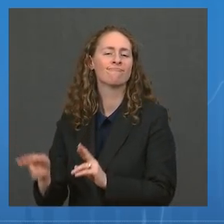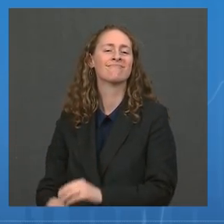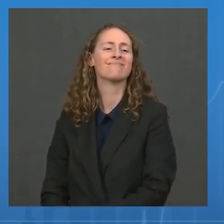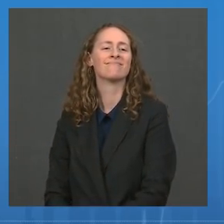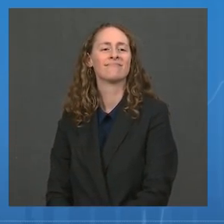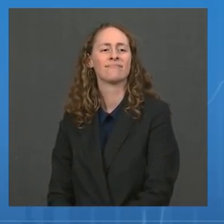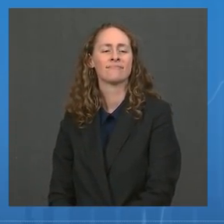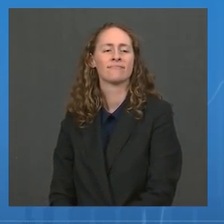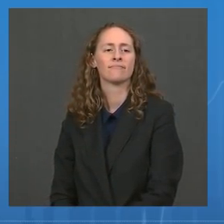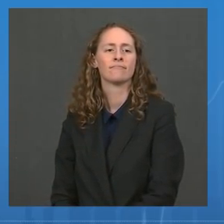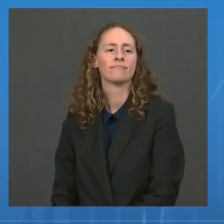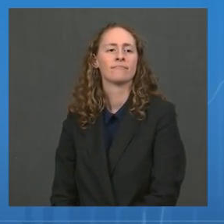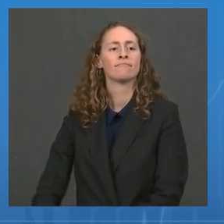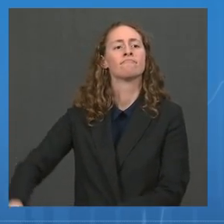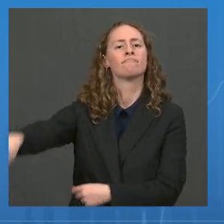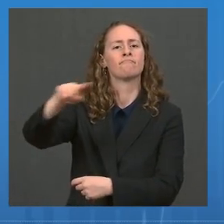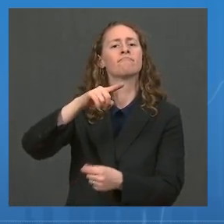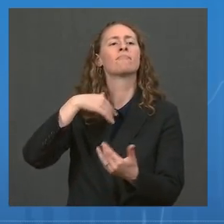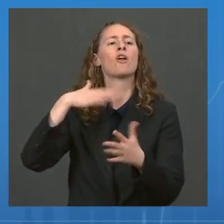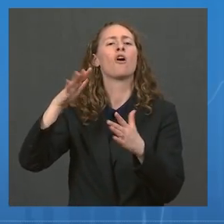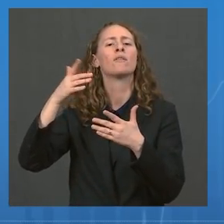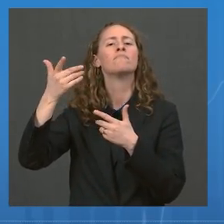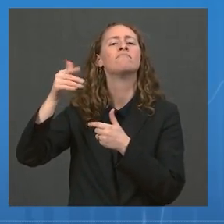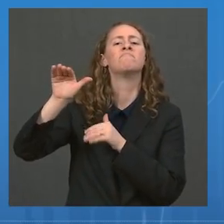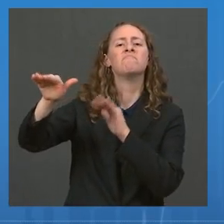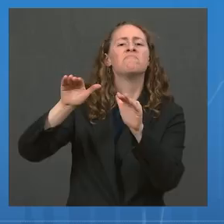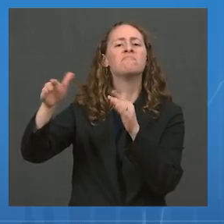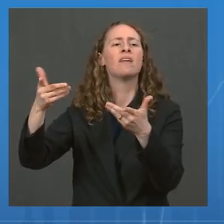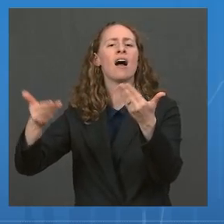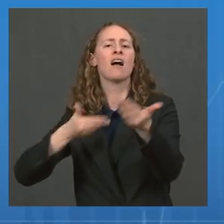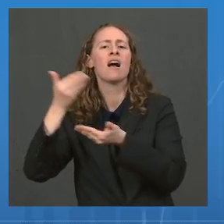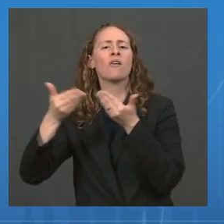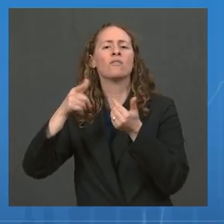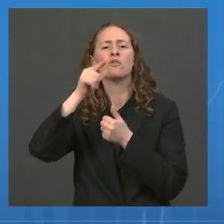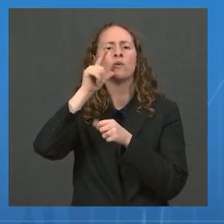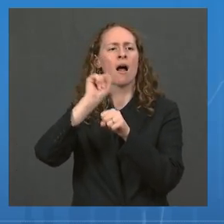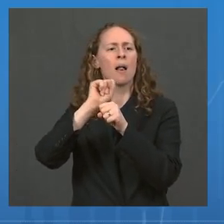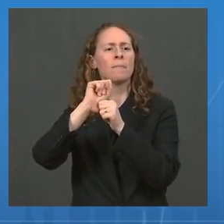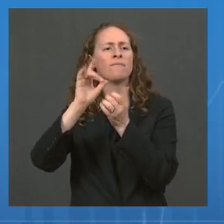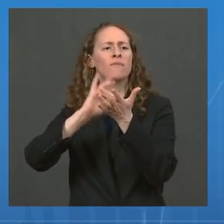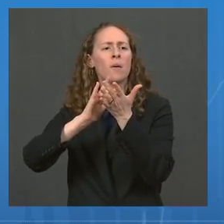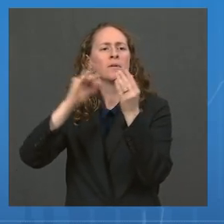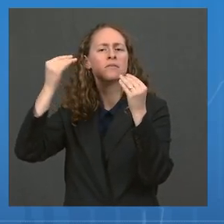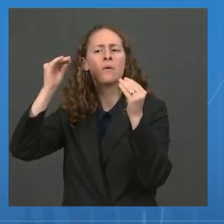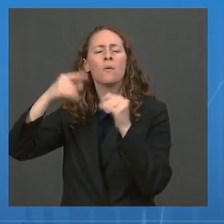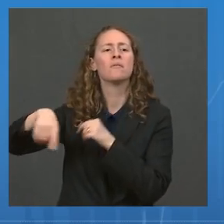across more than 275 pharmacies. CVS is hiring 25,000 workers,